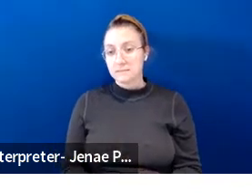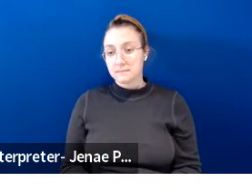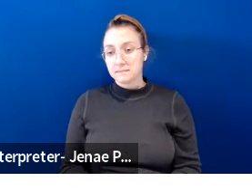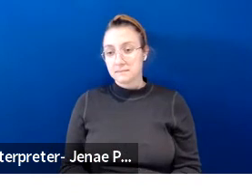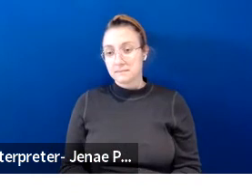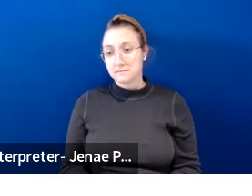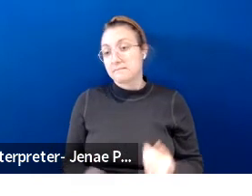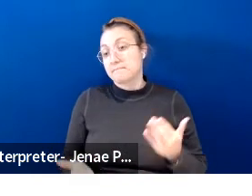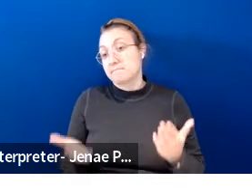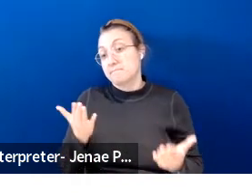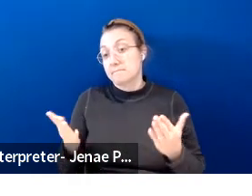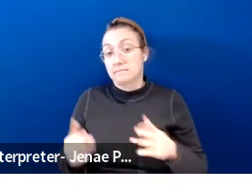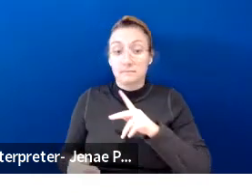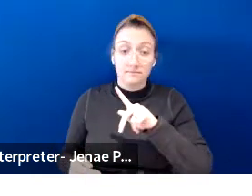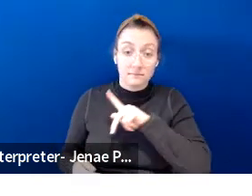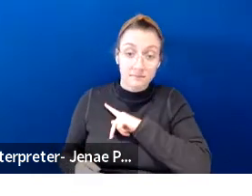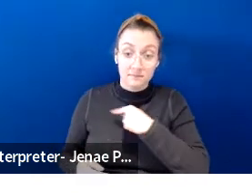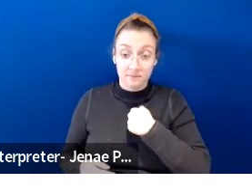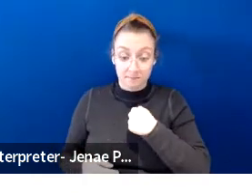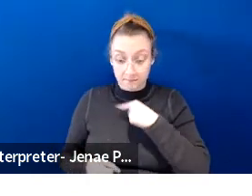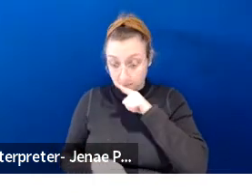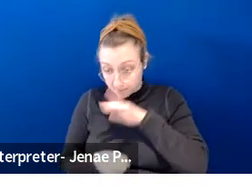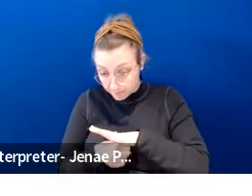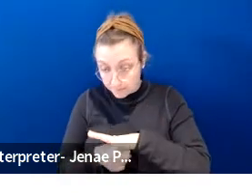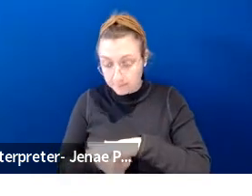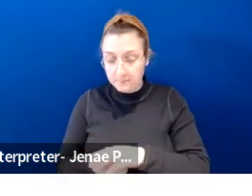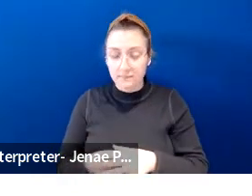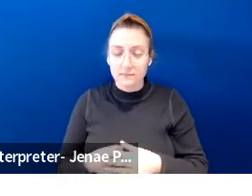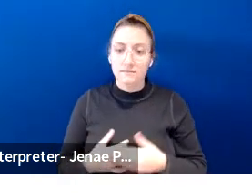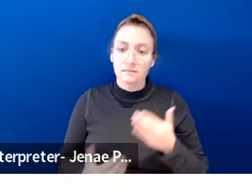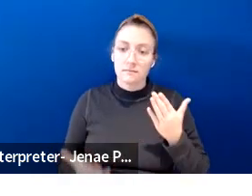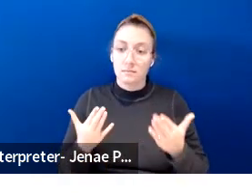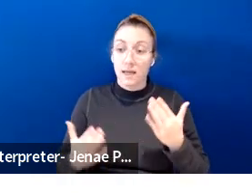personal affirmation and it might be a religious pursuit,